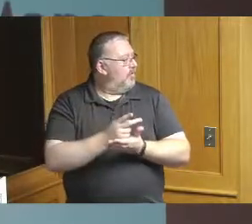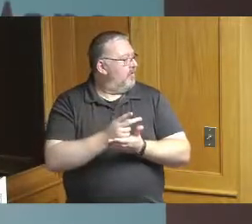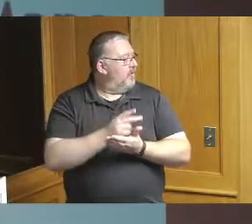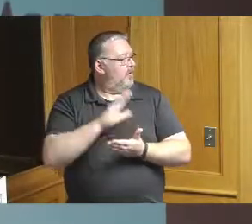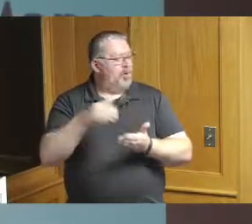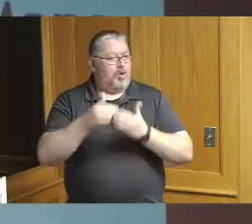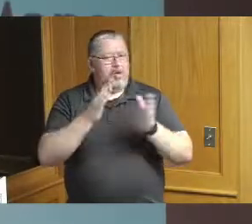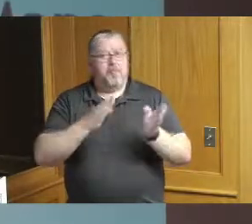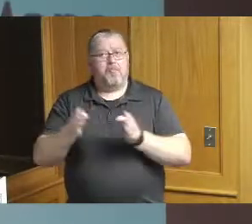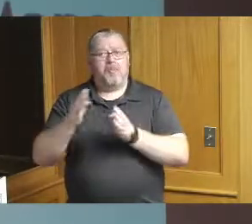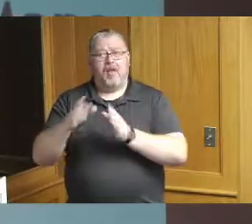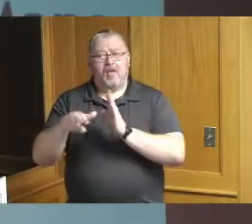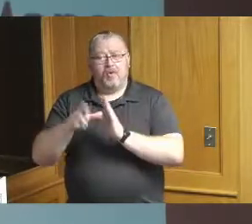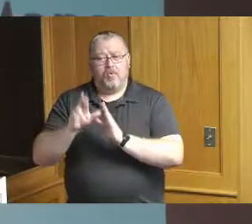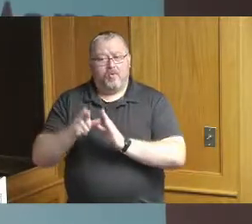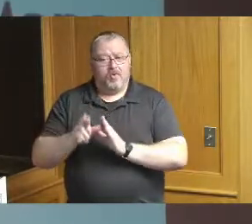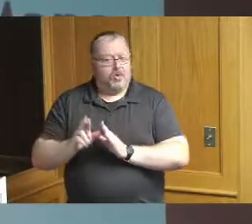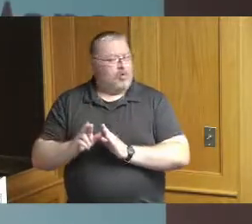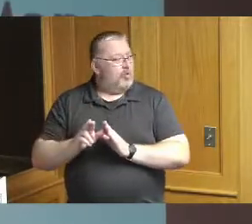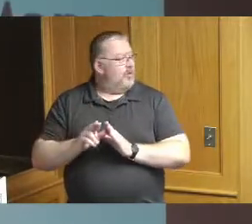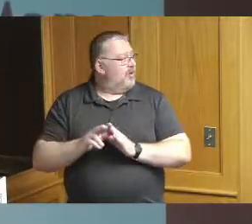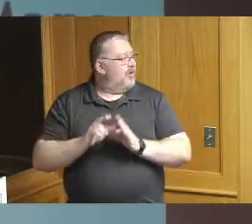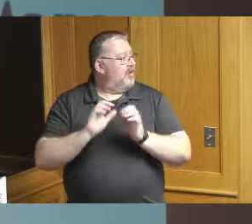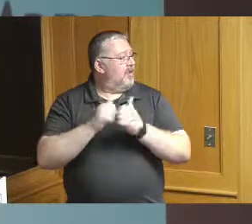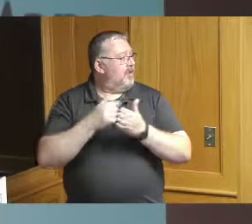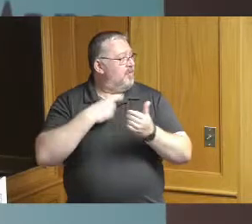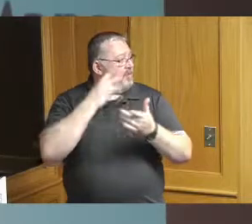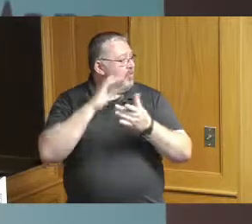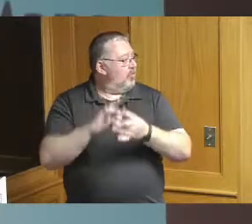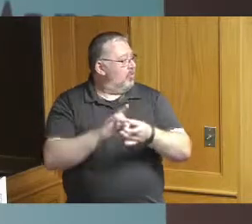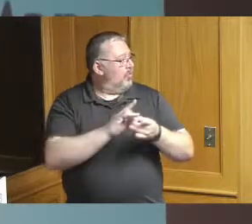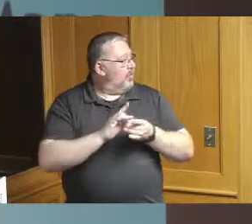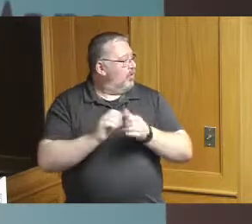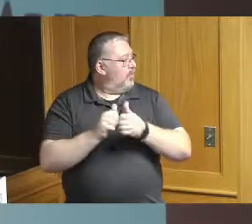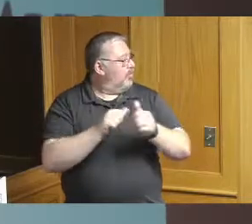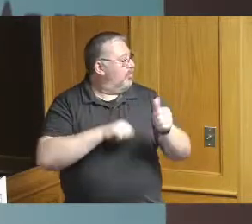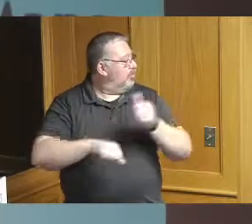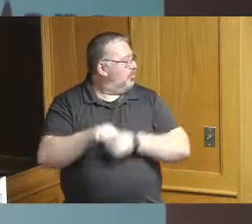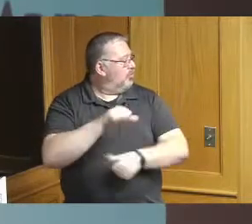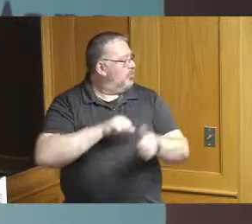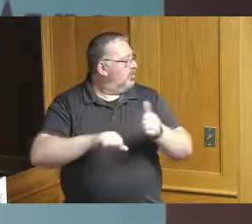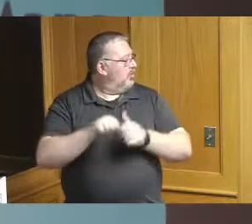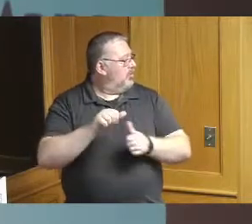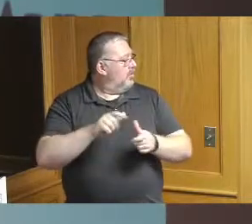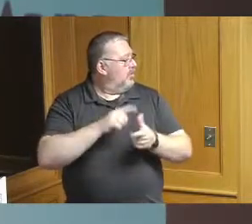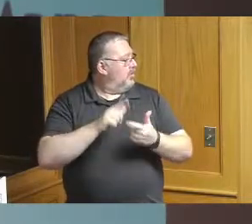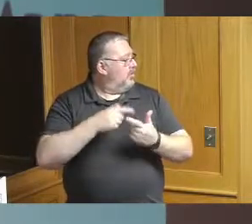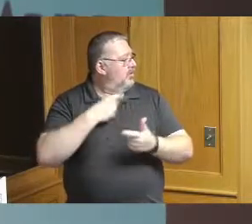reviewed how do departments coordinate with each other how does permits get issued and inspections